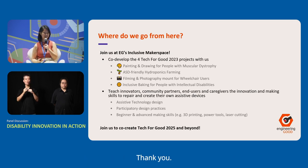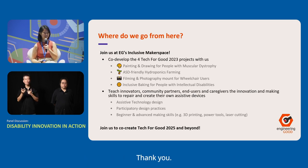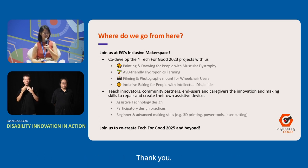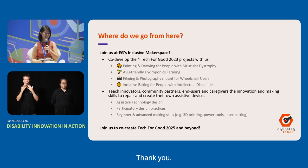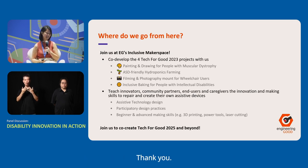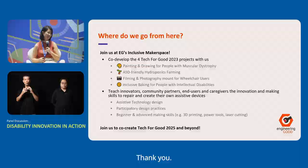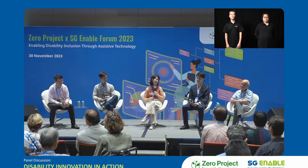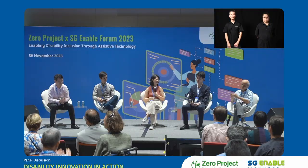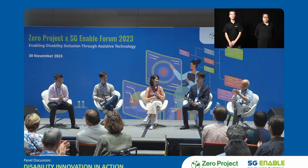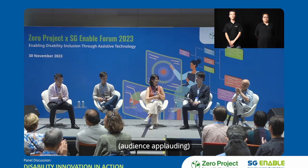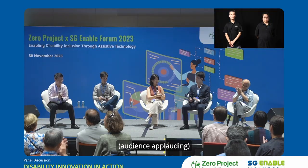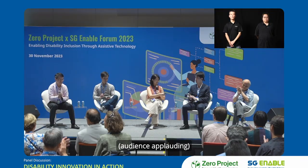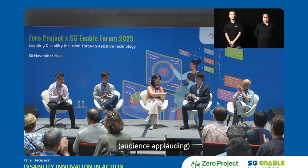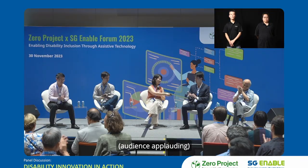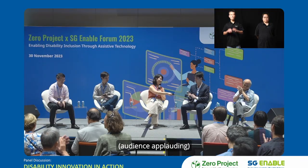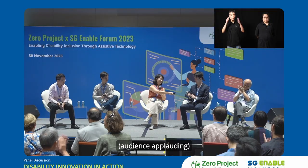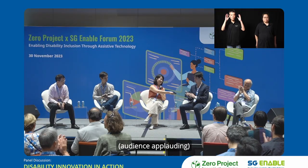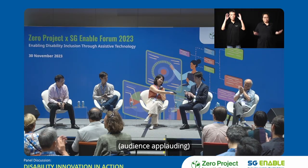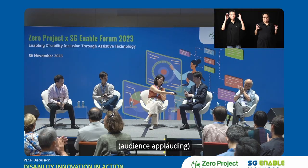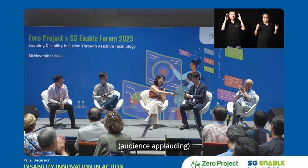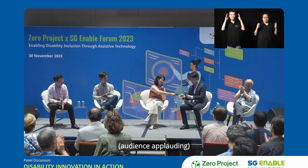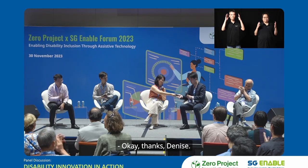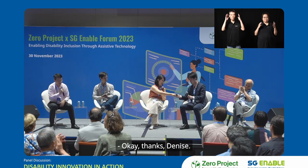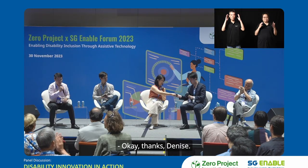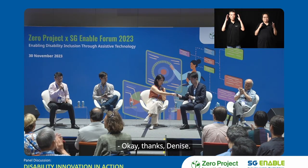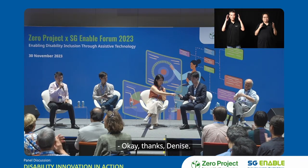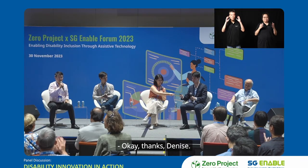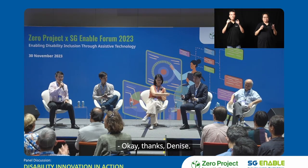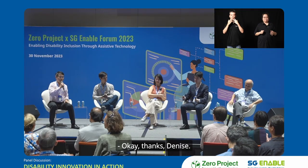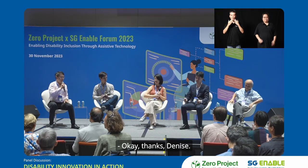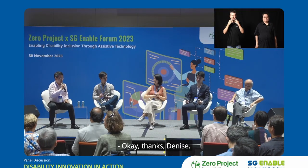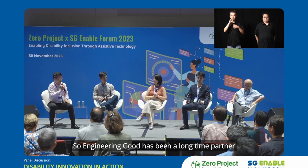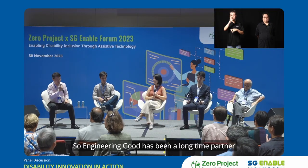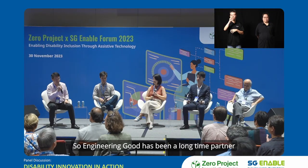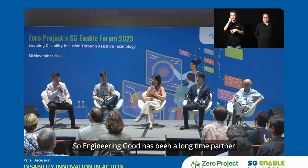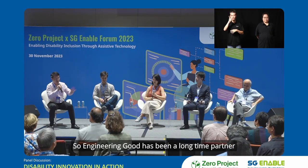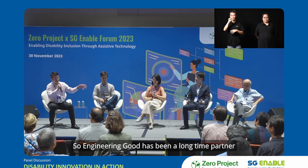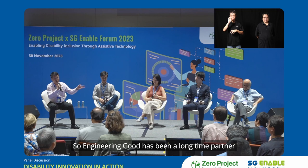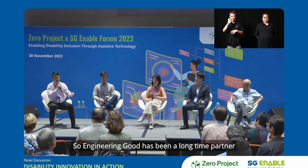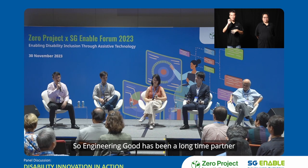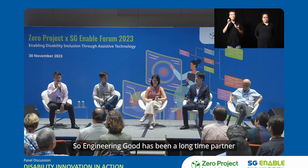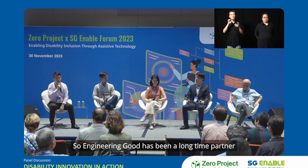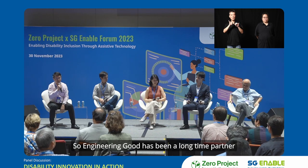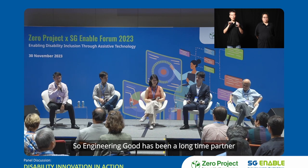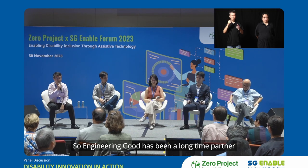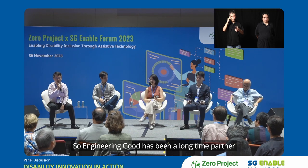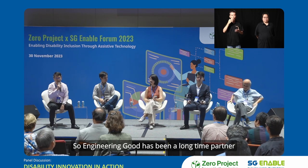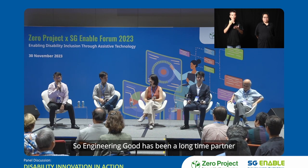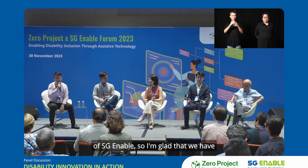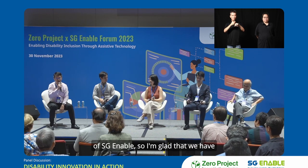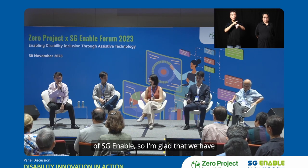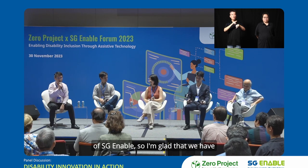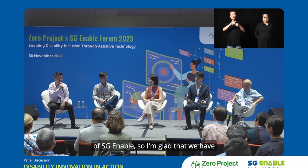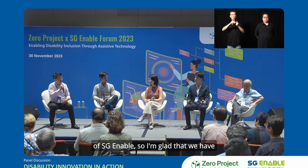you okay thanks Denise so um yeah me Engineering Group has been a longtime partner of s laor so I'm